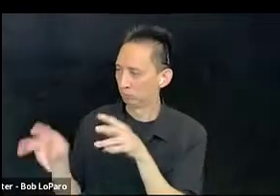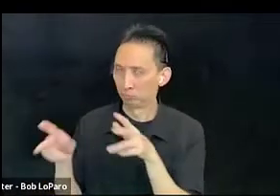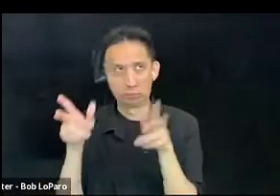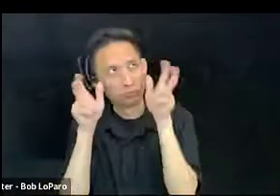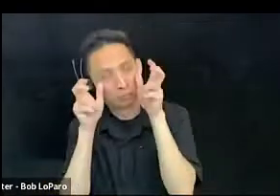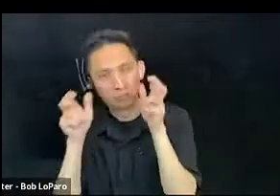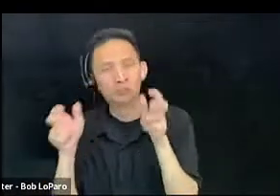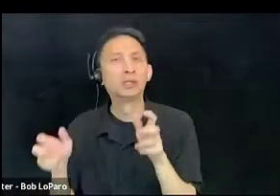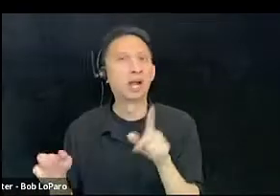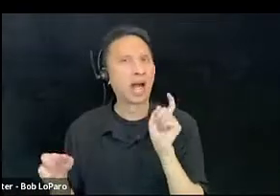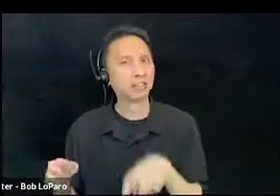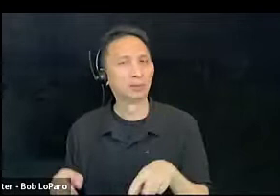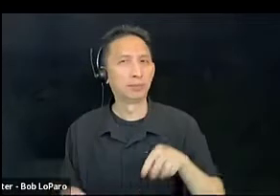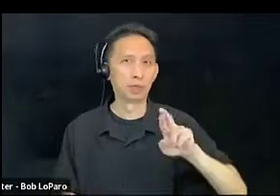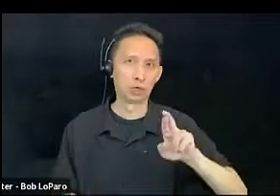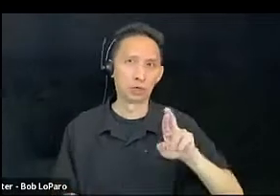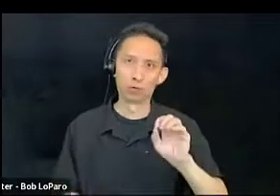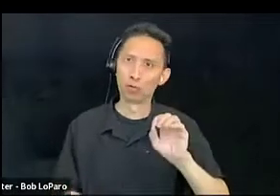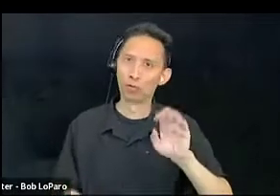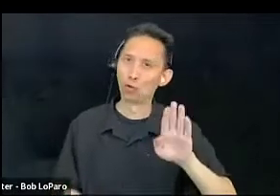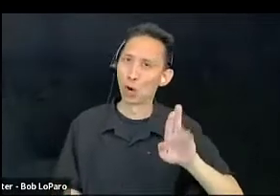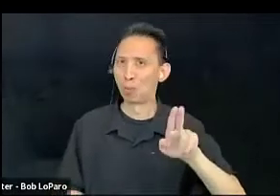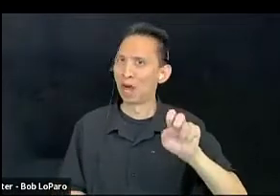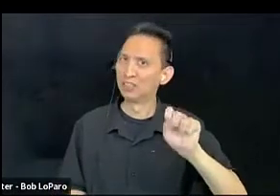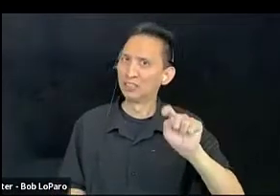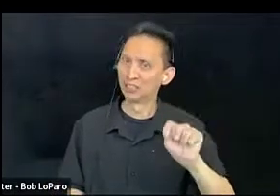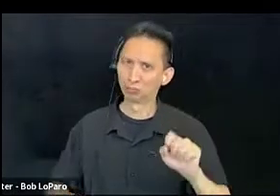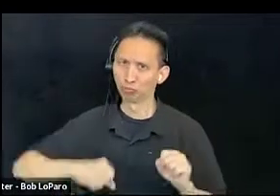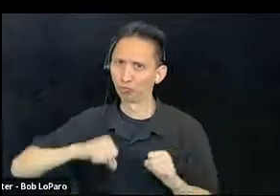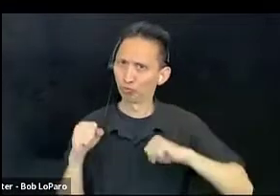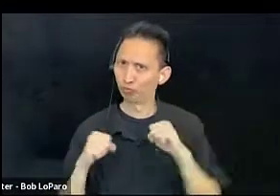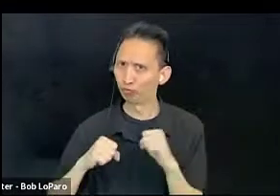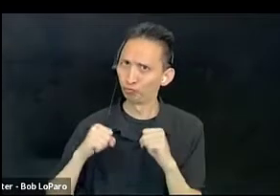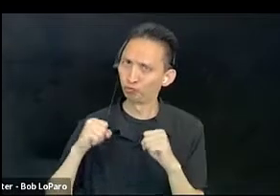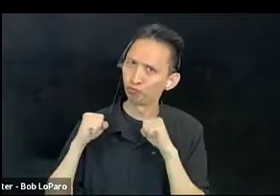is one that I hear a lot of speech pathologists use, and it's a great term.